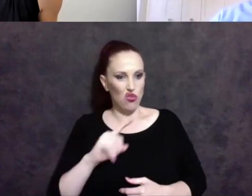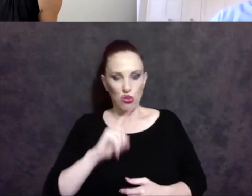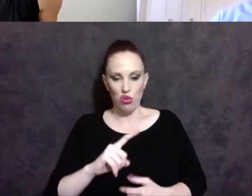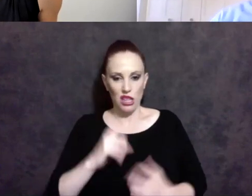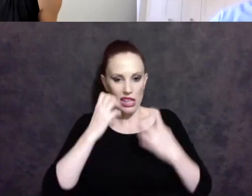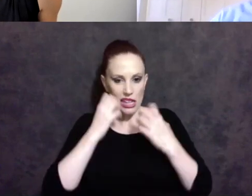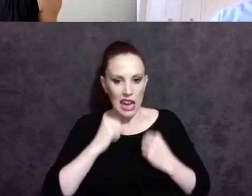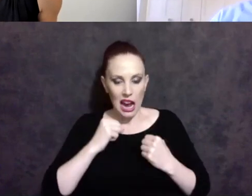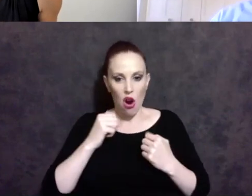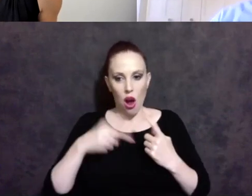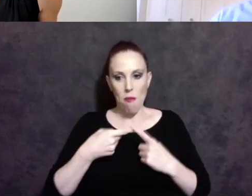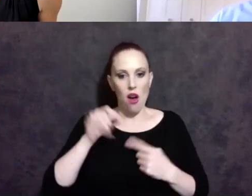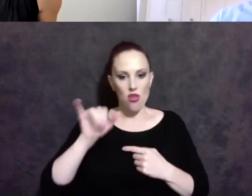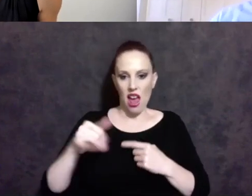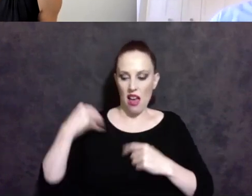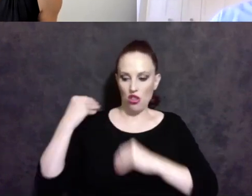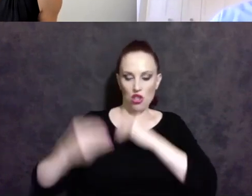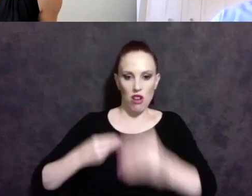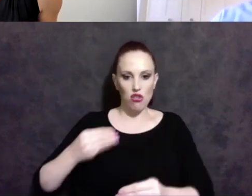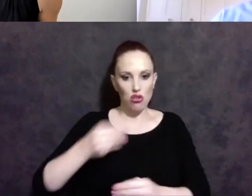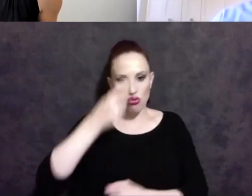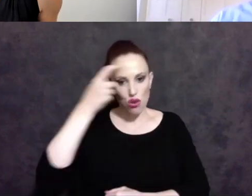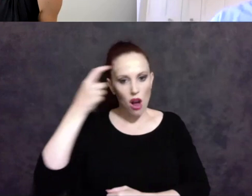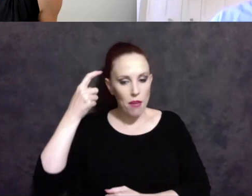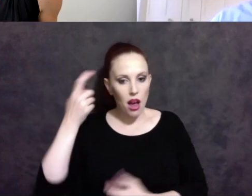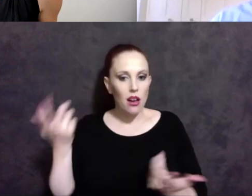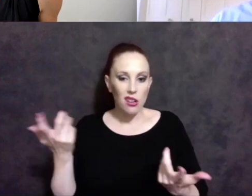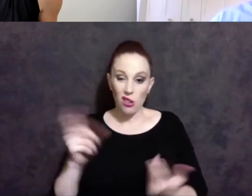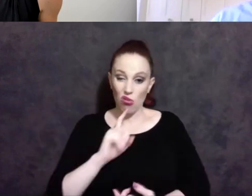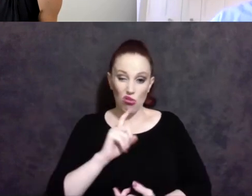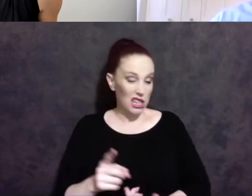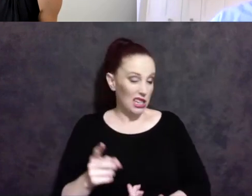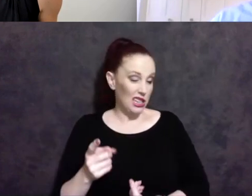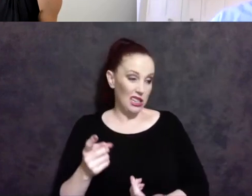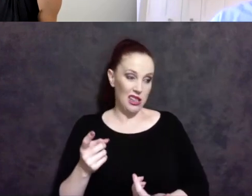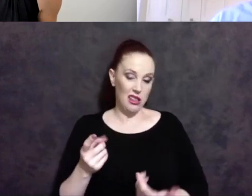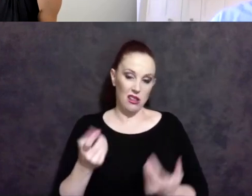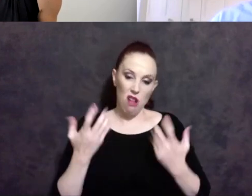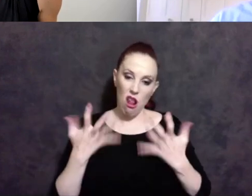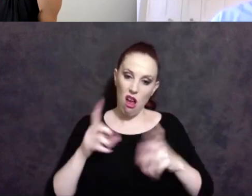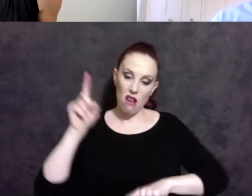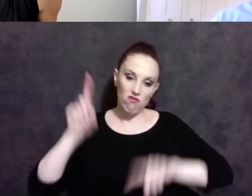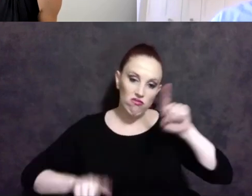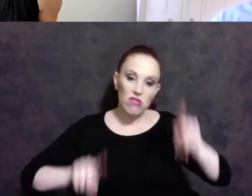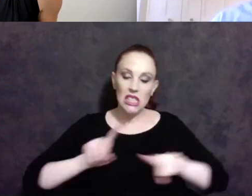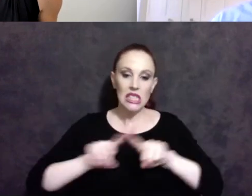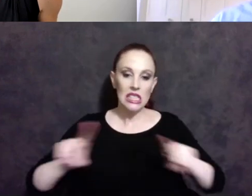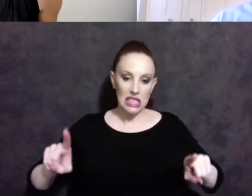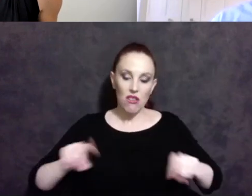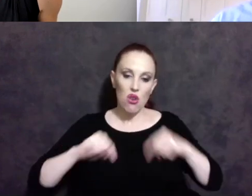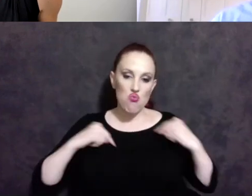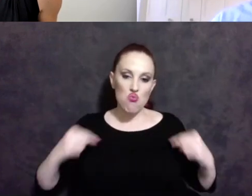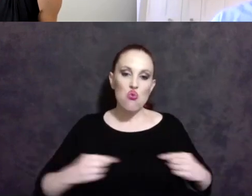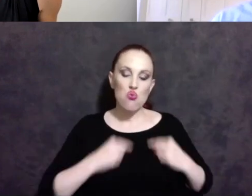trauma and it is really because a whole variety of different wounds that our country has experienced